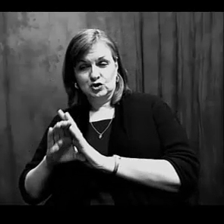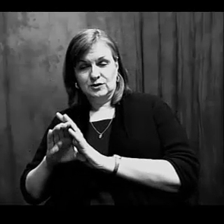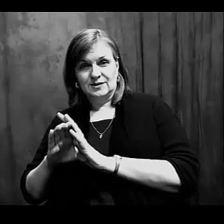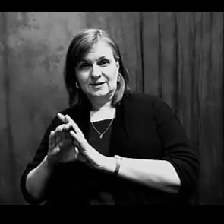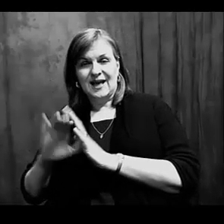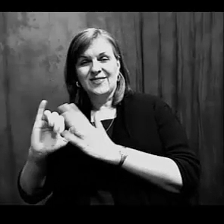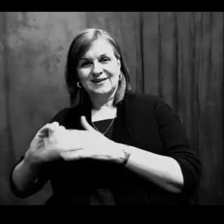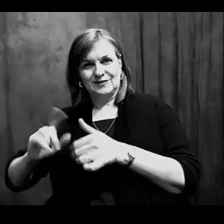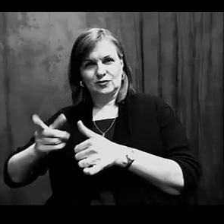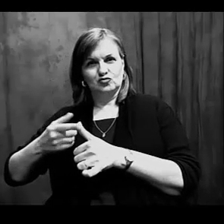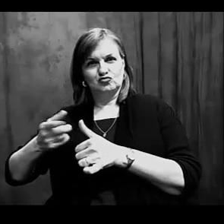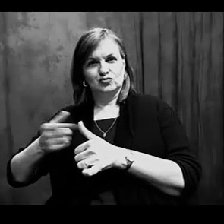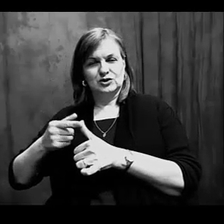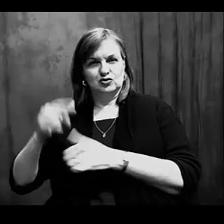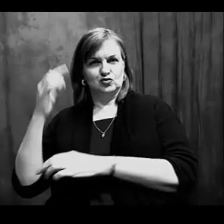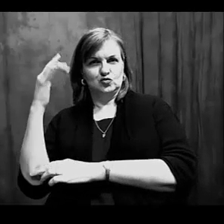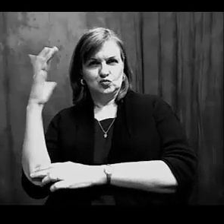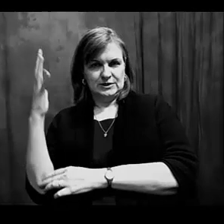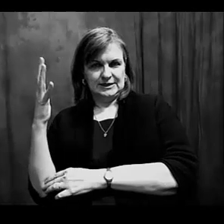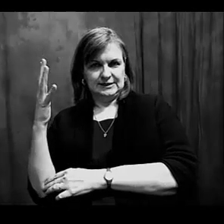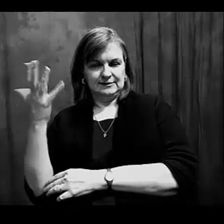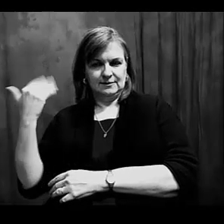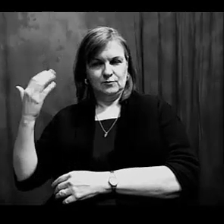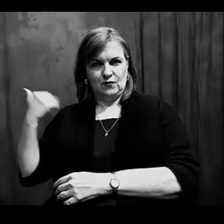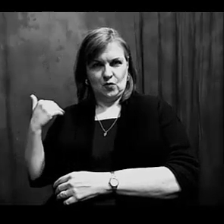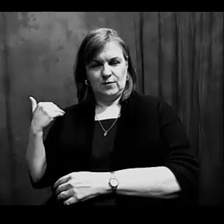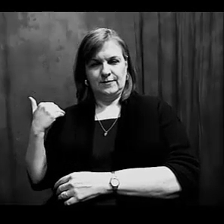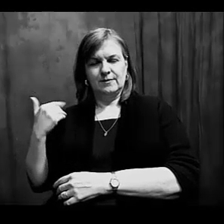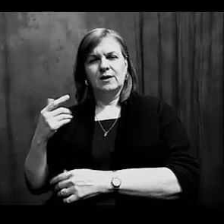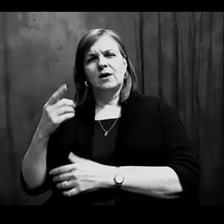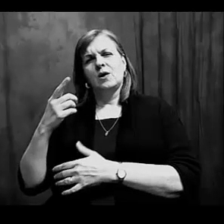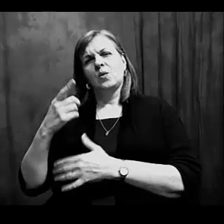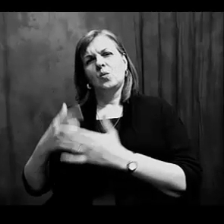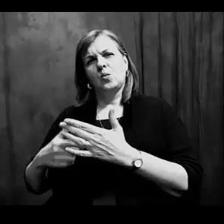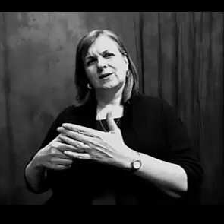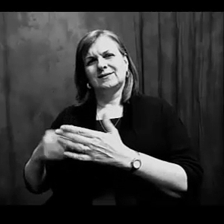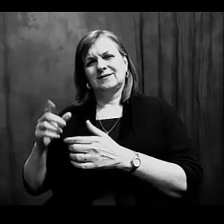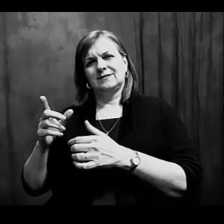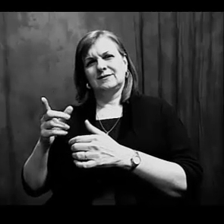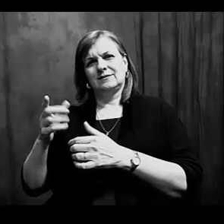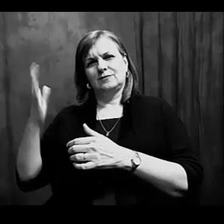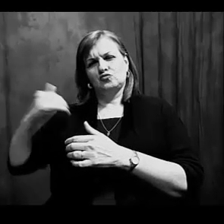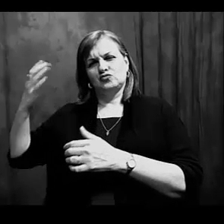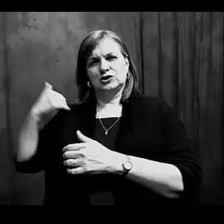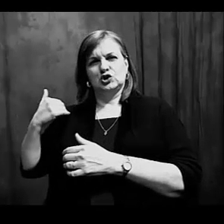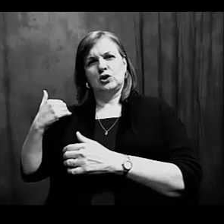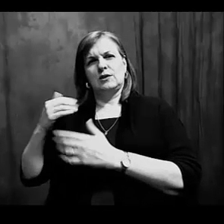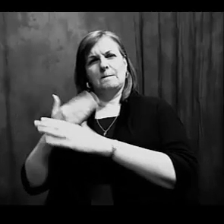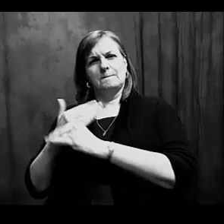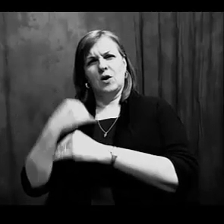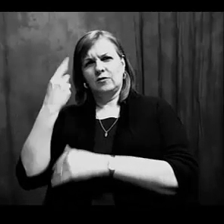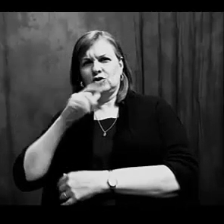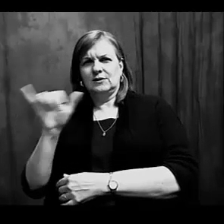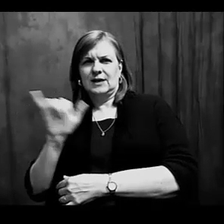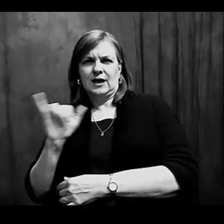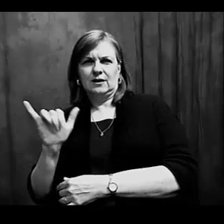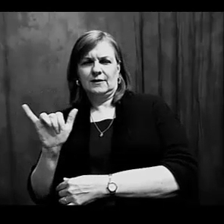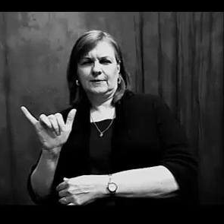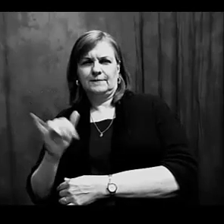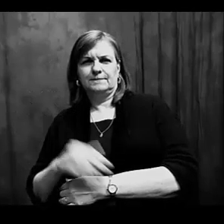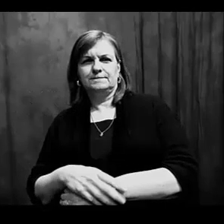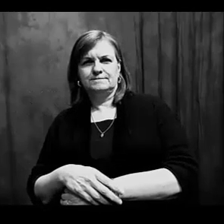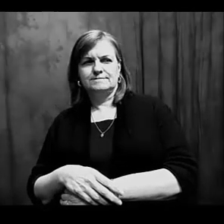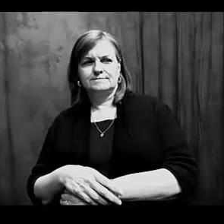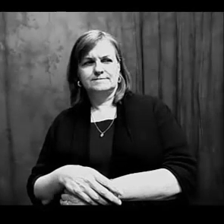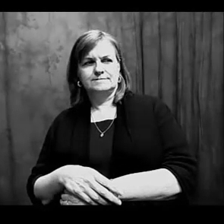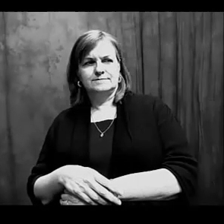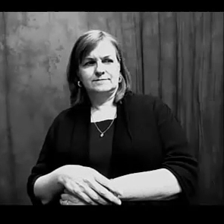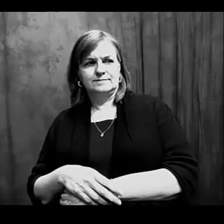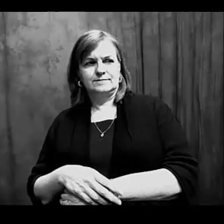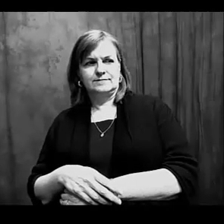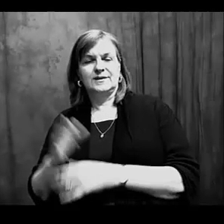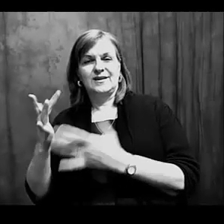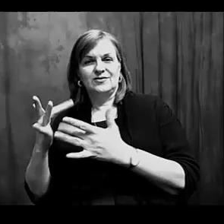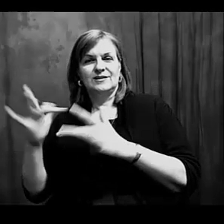on the right side is the original condition of the trees -- so what do you think the original moth looked like??